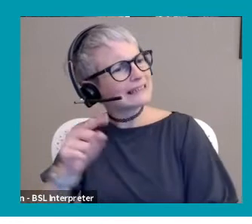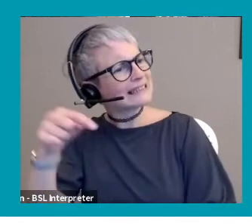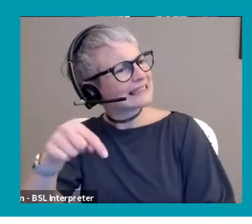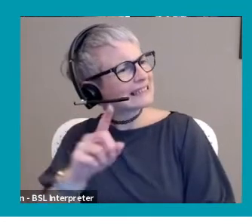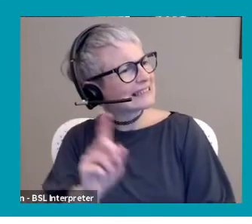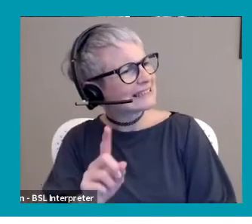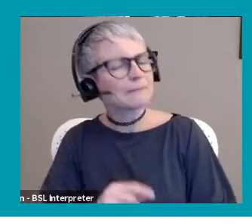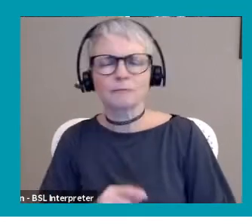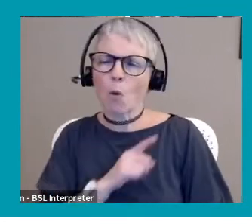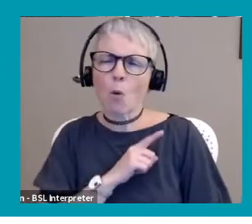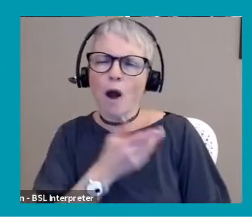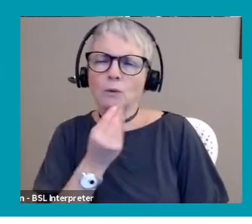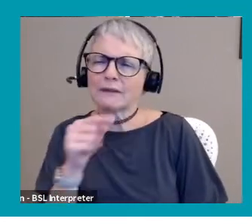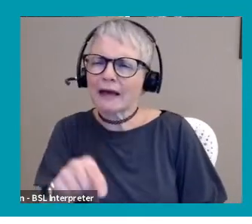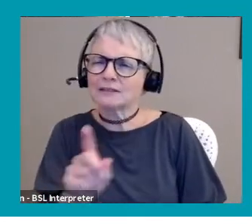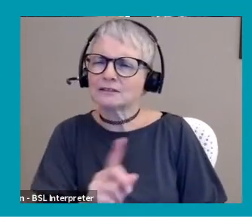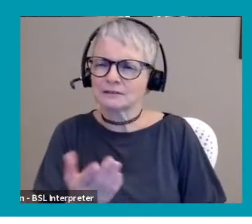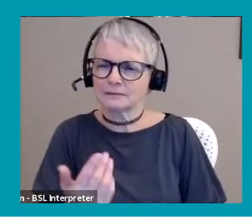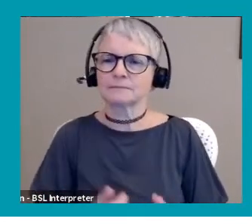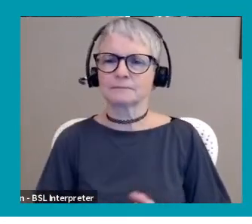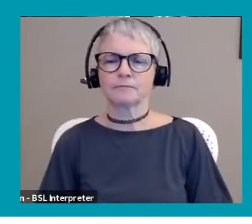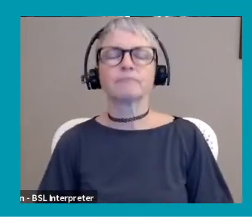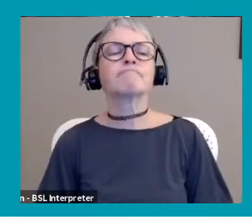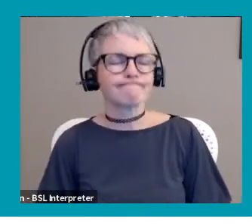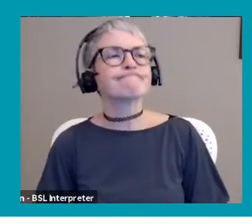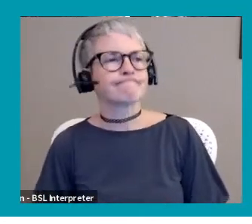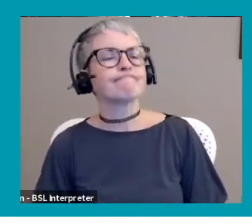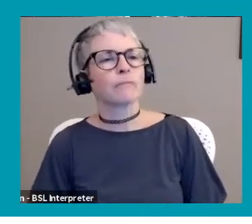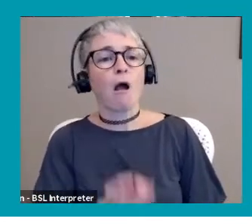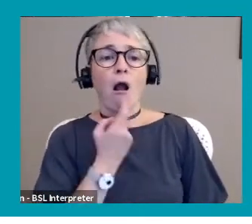Why would we use glass door. Glass door is a website where